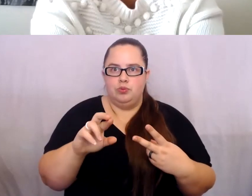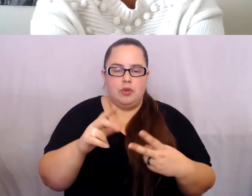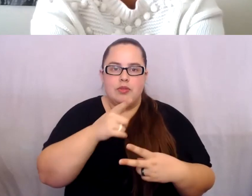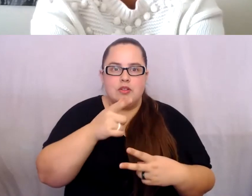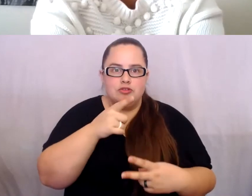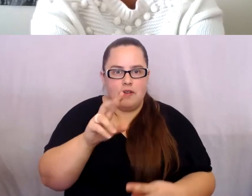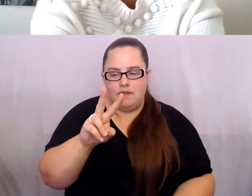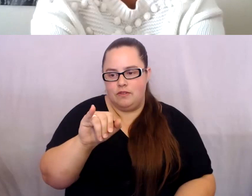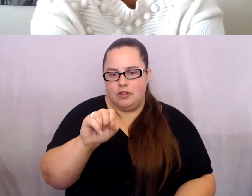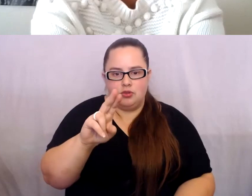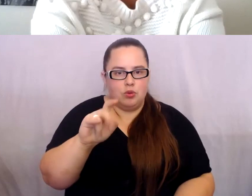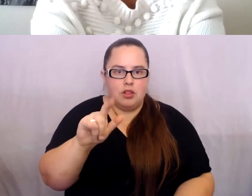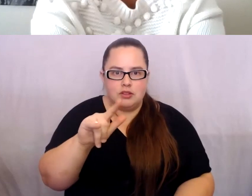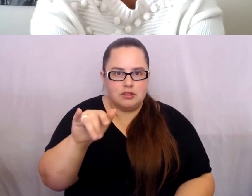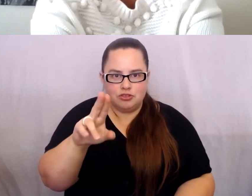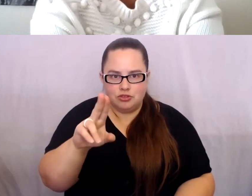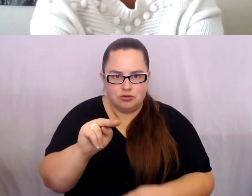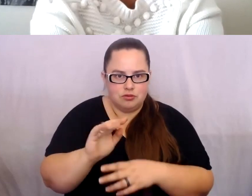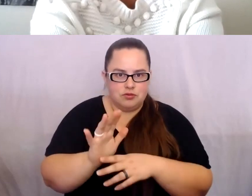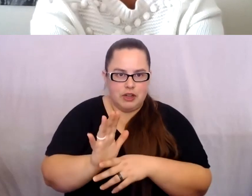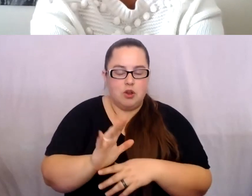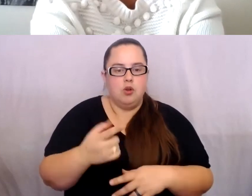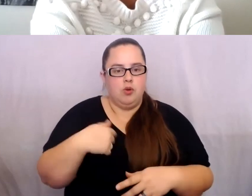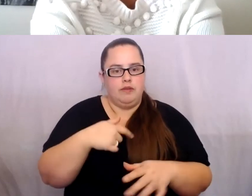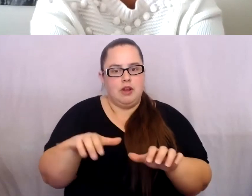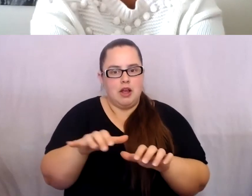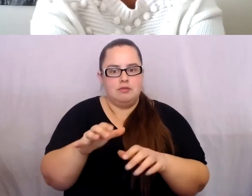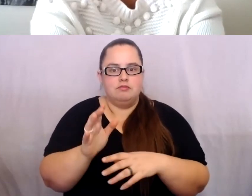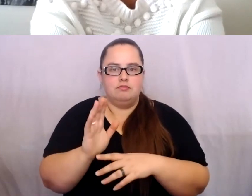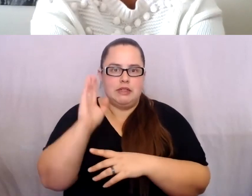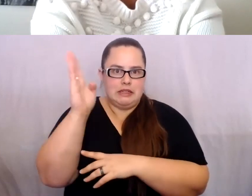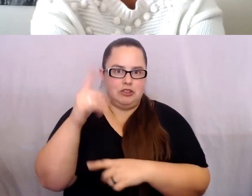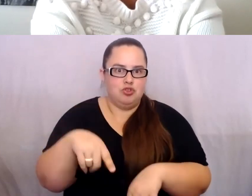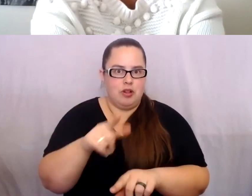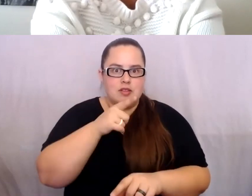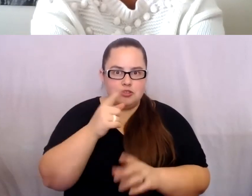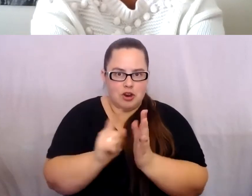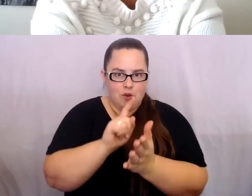If you need to be in front of a class or a presenter, maybe some music that's calming.